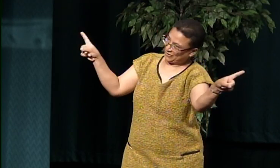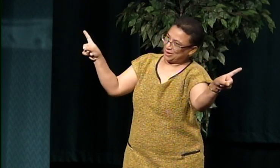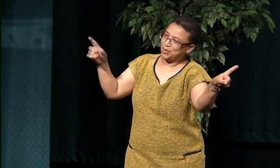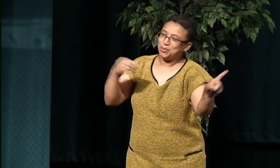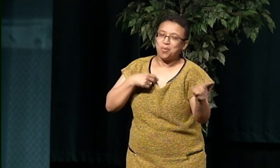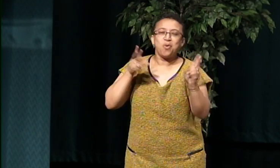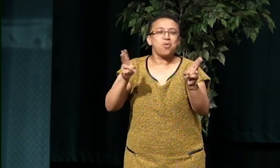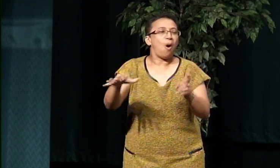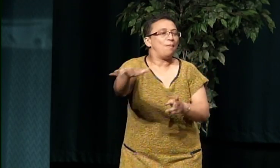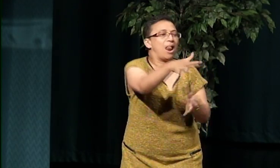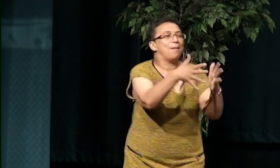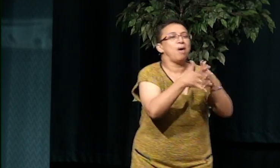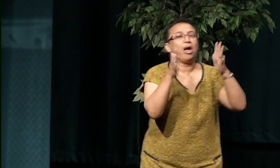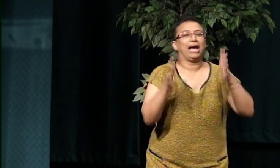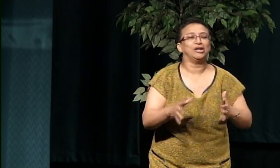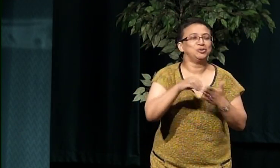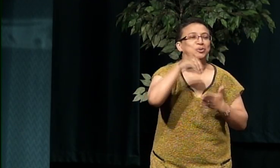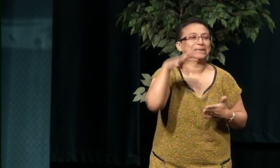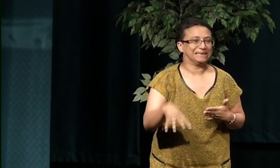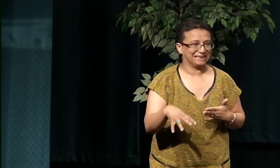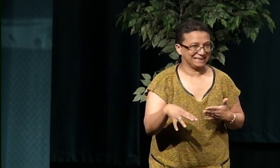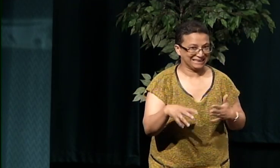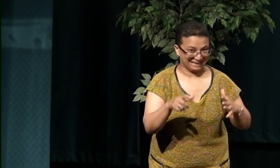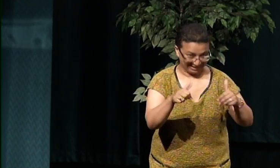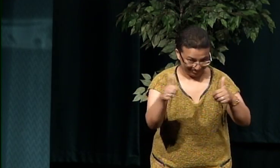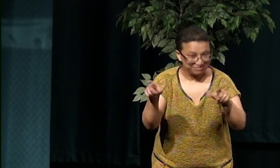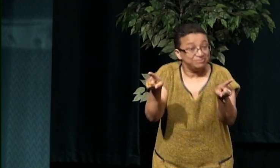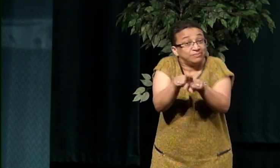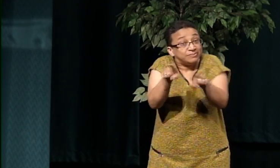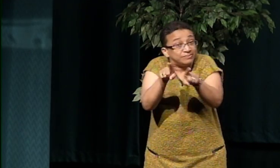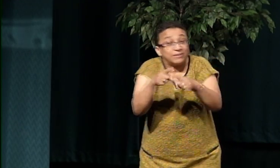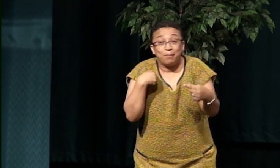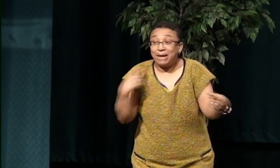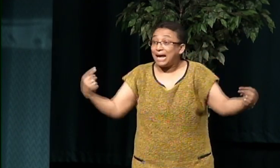And if you remember at the time Apartheid was part of that canvas of the country.